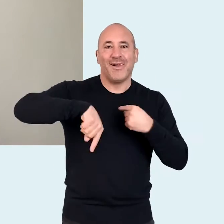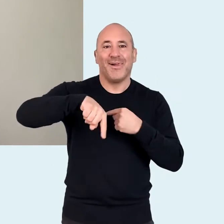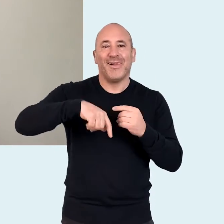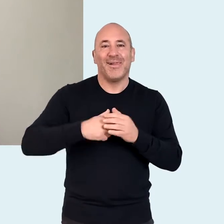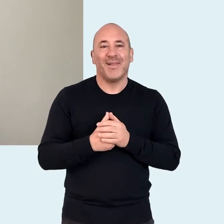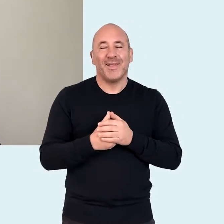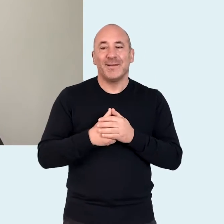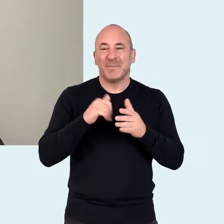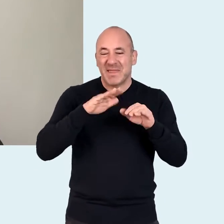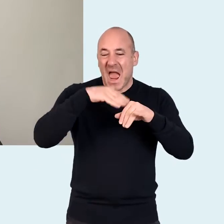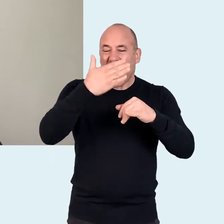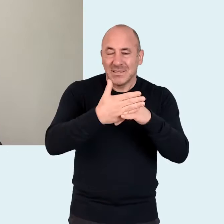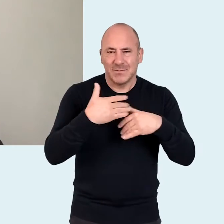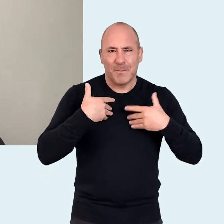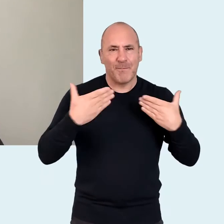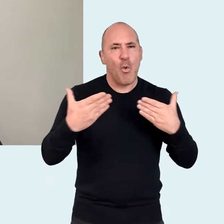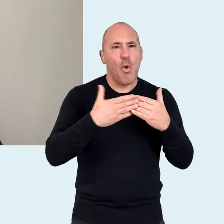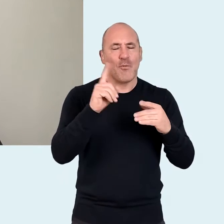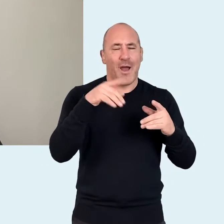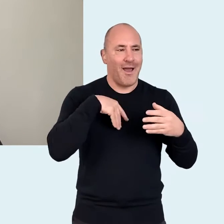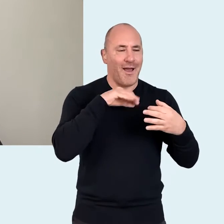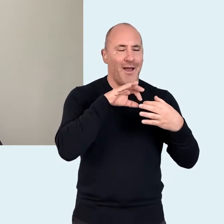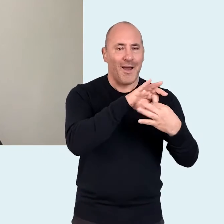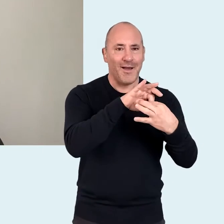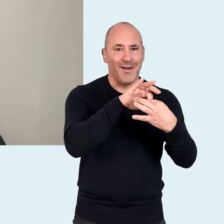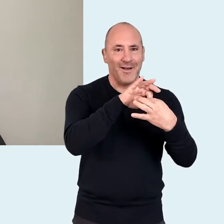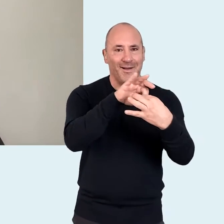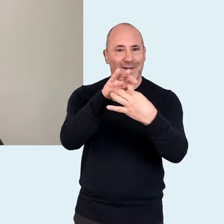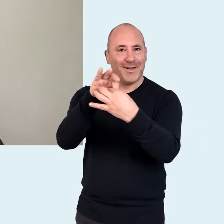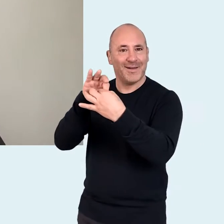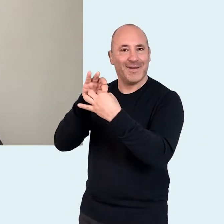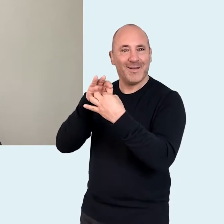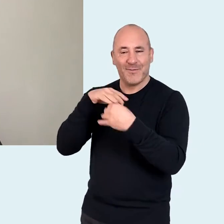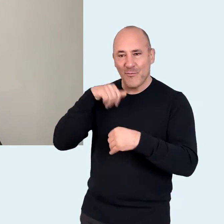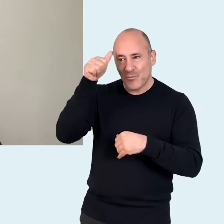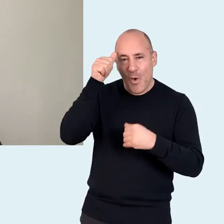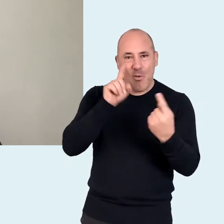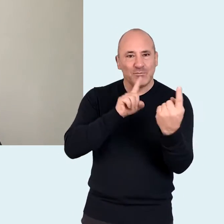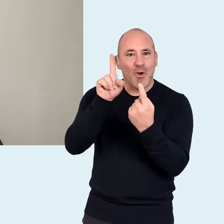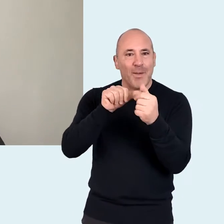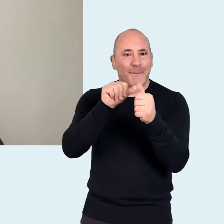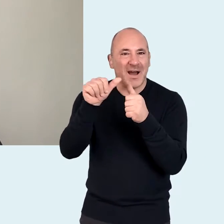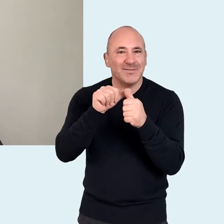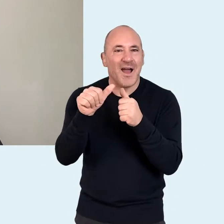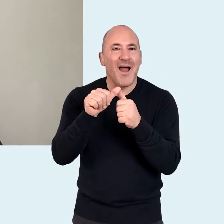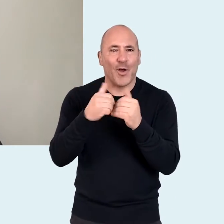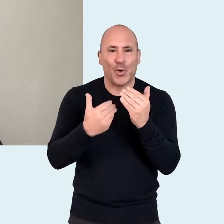else. So we all are more connected by the end, we all know each other a little bit better,